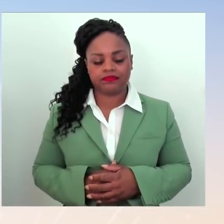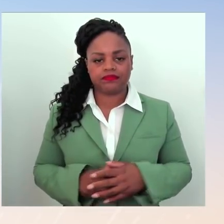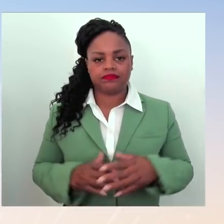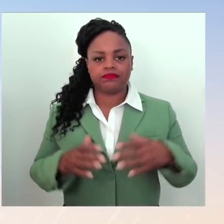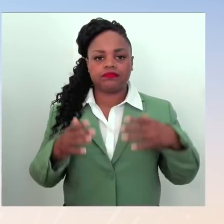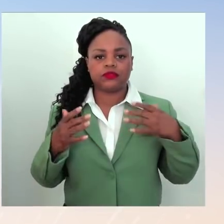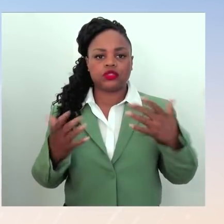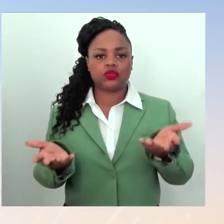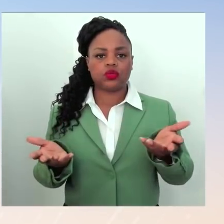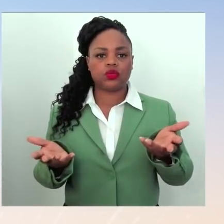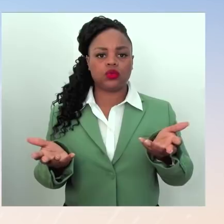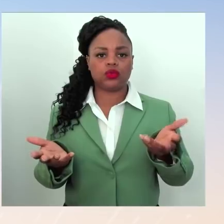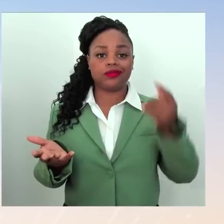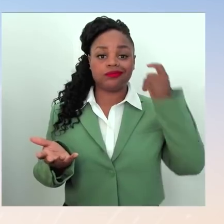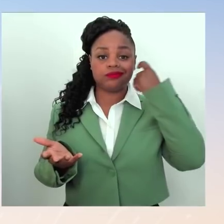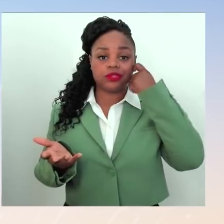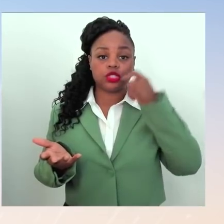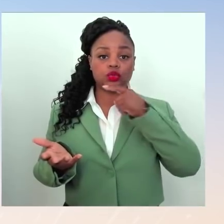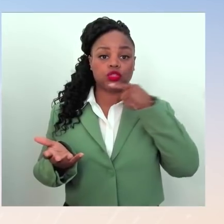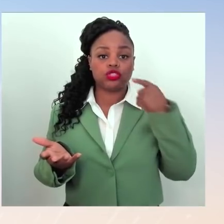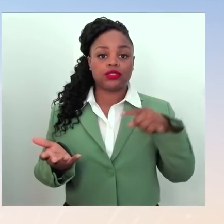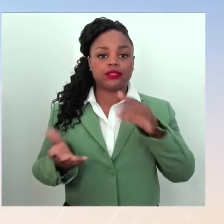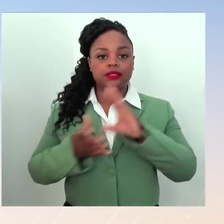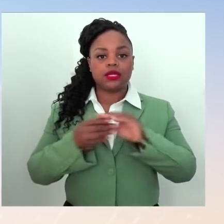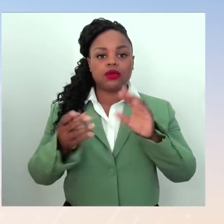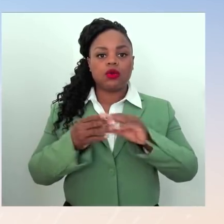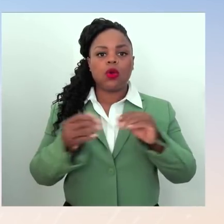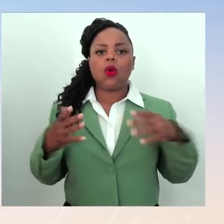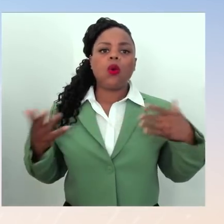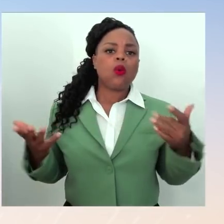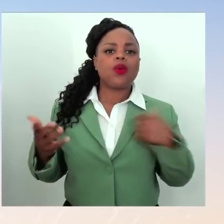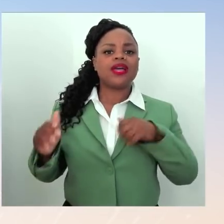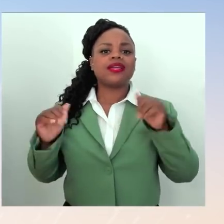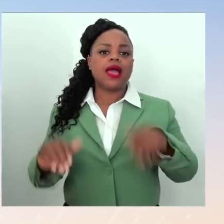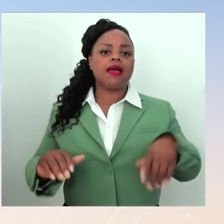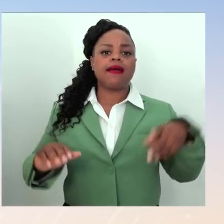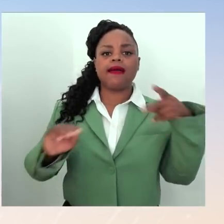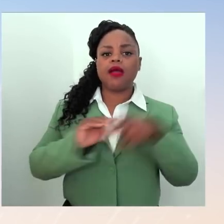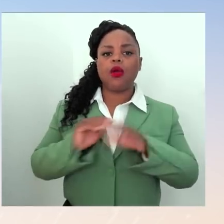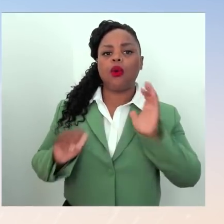You know, to what extent are you concerned that European allies,